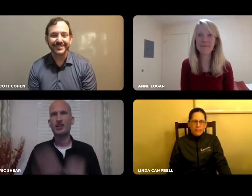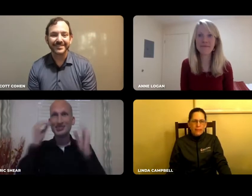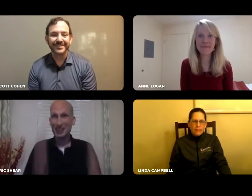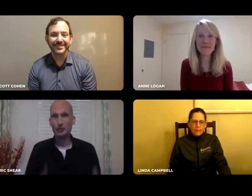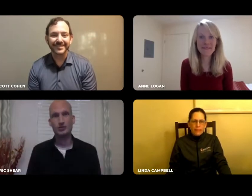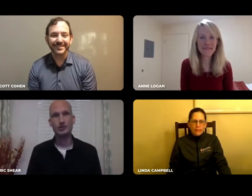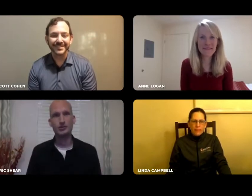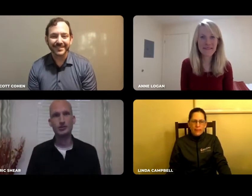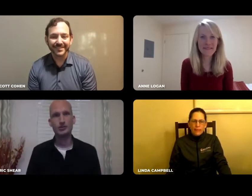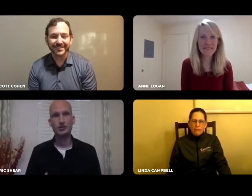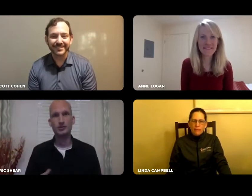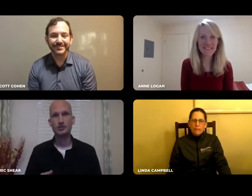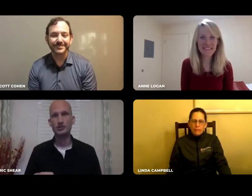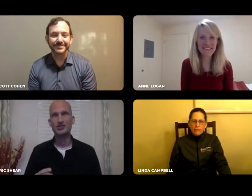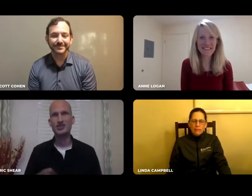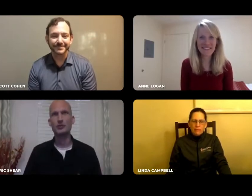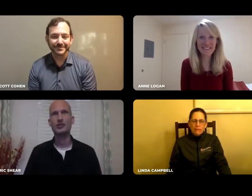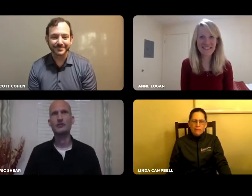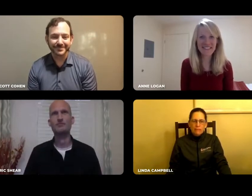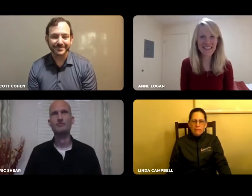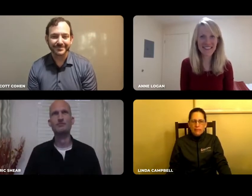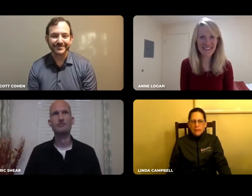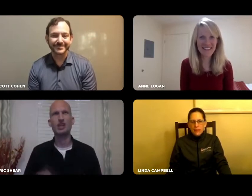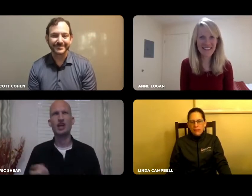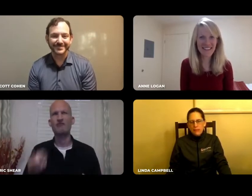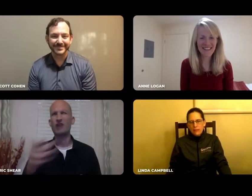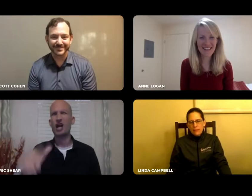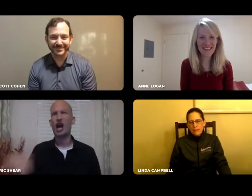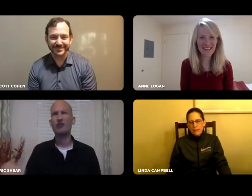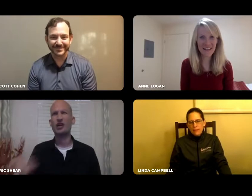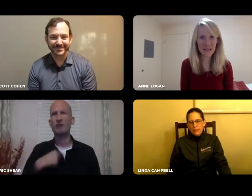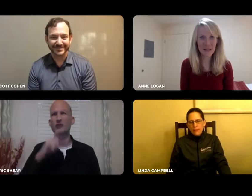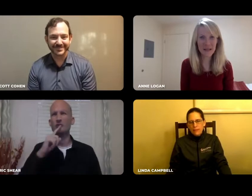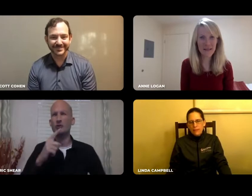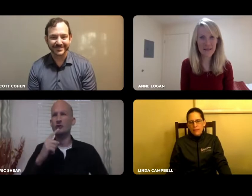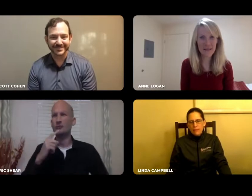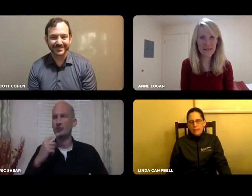Teachers and a few others I'm sure.